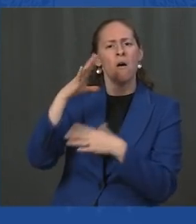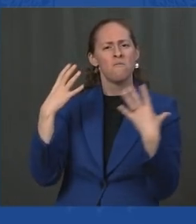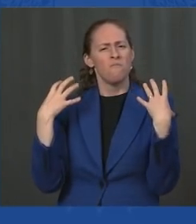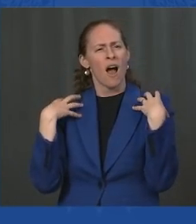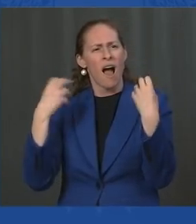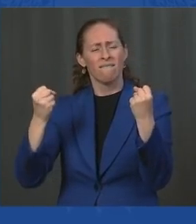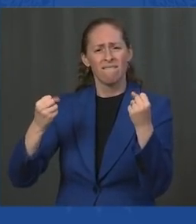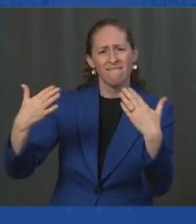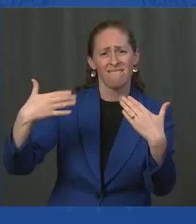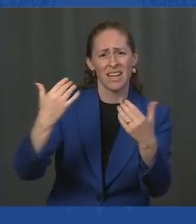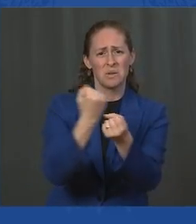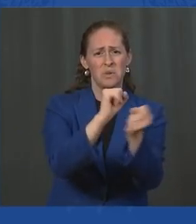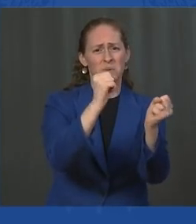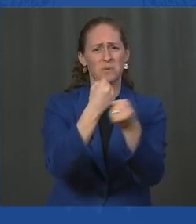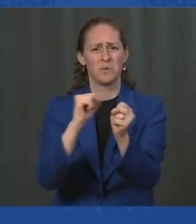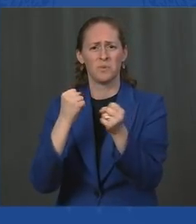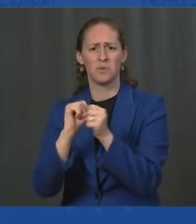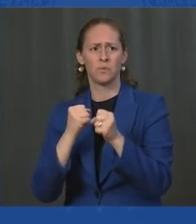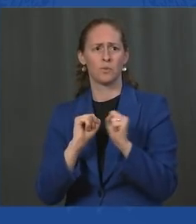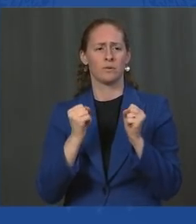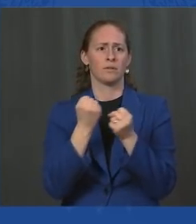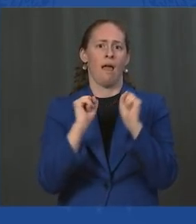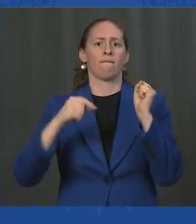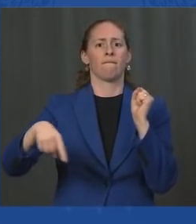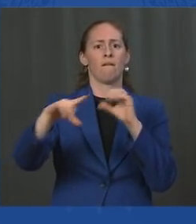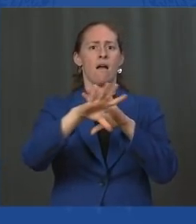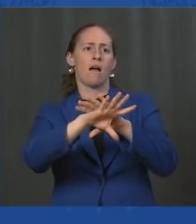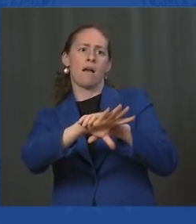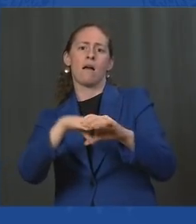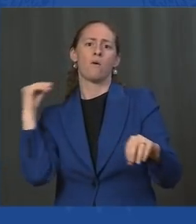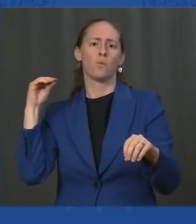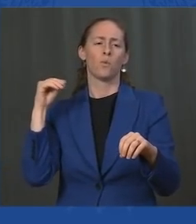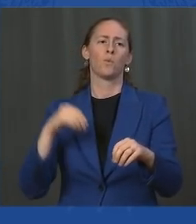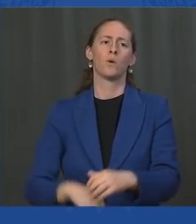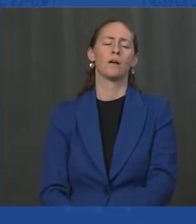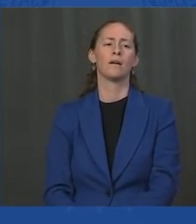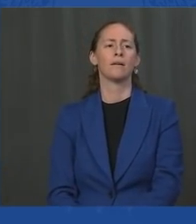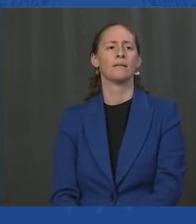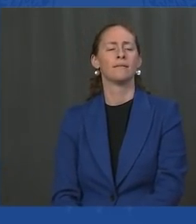We're seeing the same story of devastation and heroism across New Jersey and Pennsylvania as well.